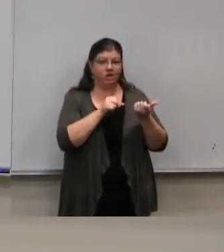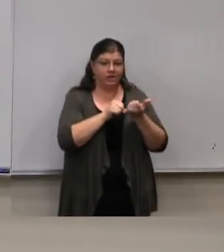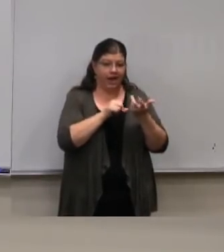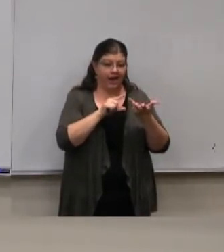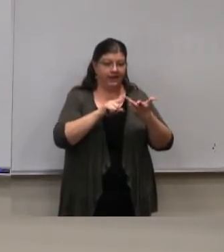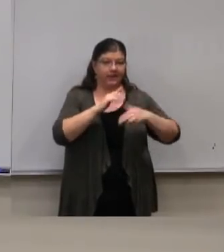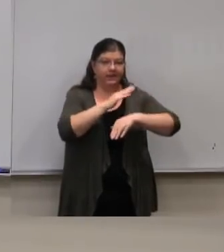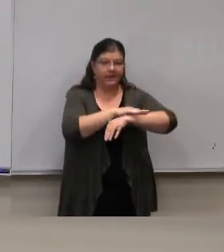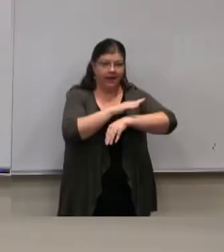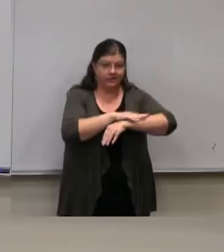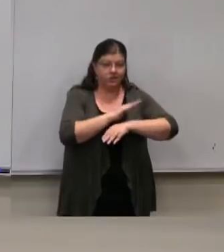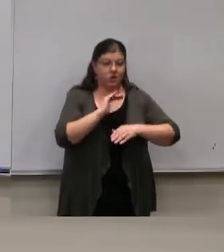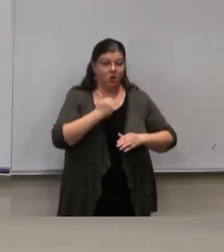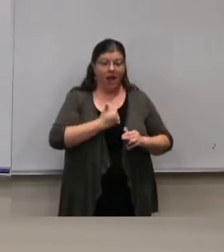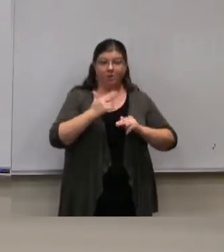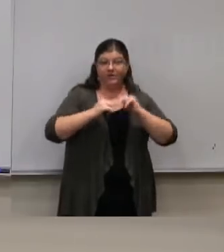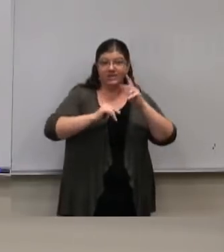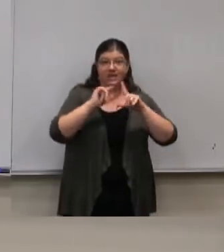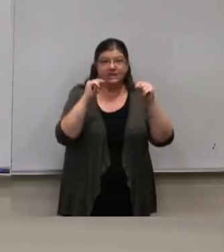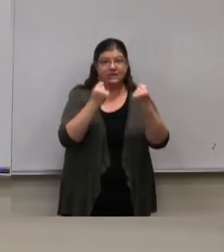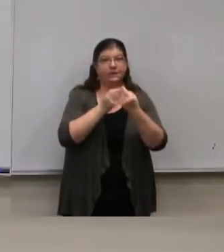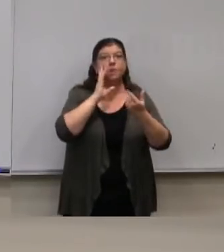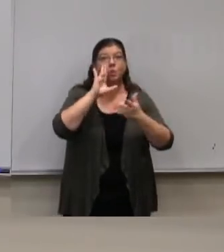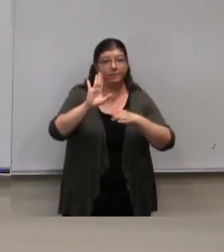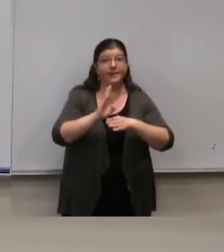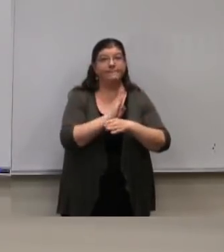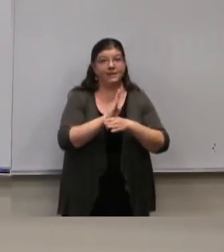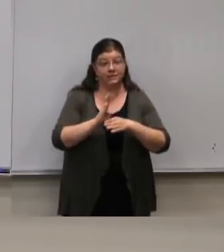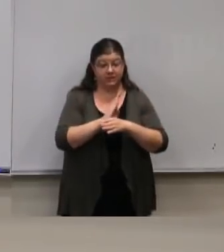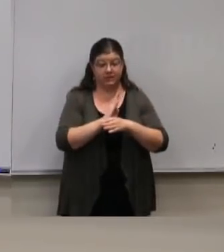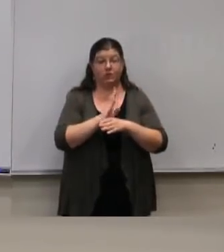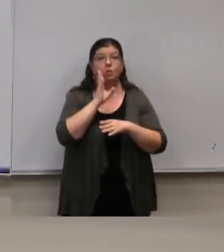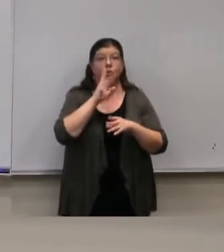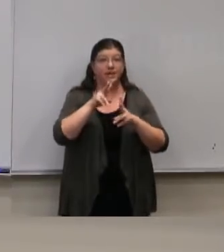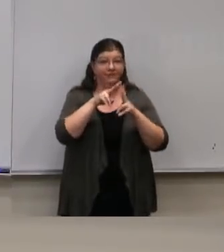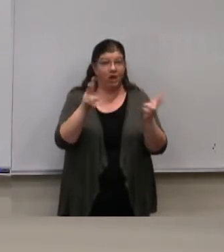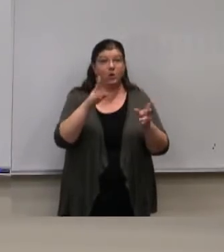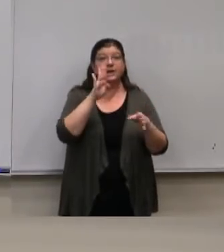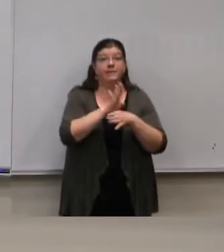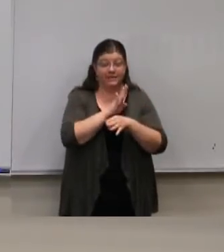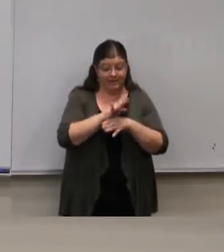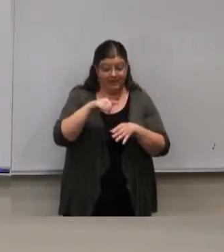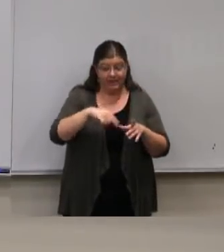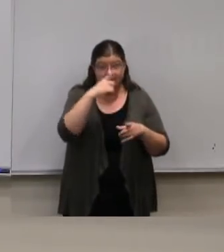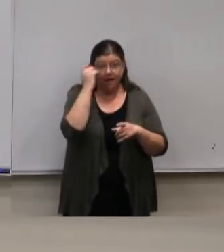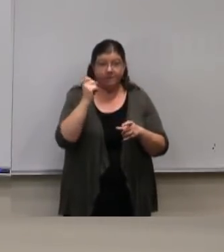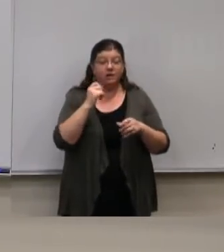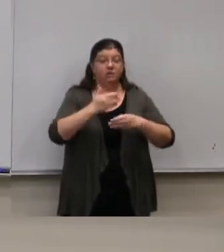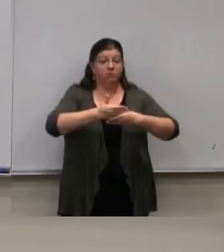So our facilities team is going to be busy. They're going to be really busy this summer. We're installing glass partitions